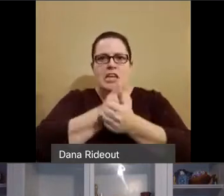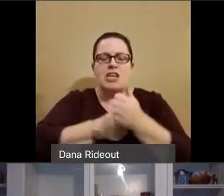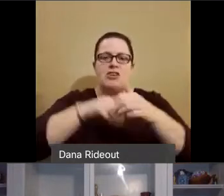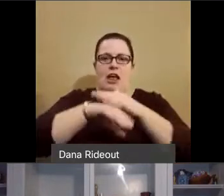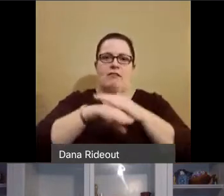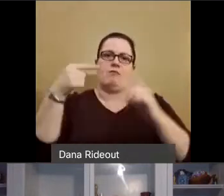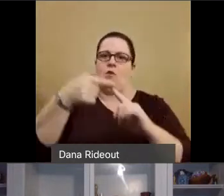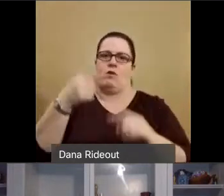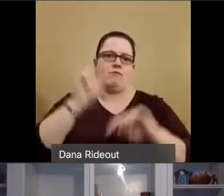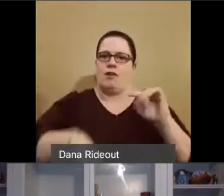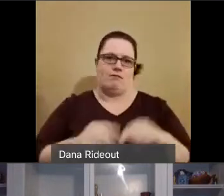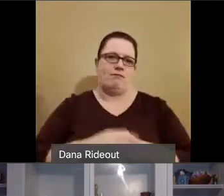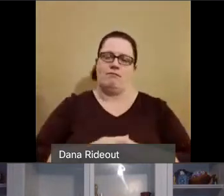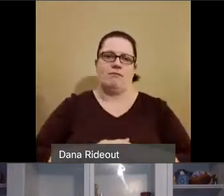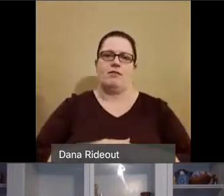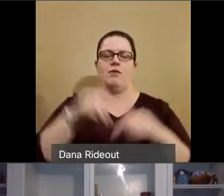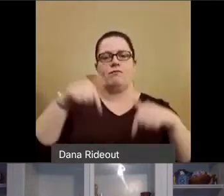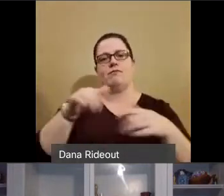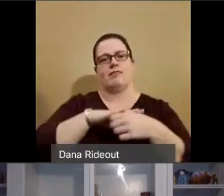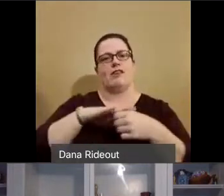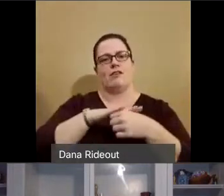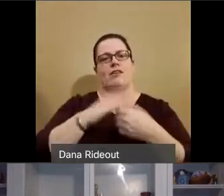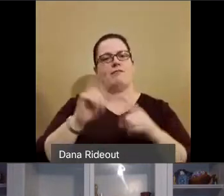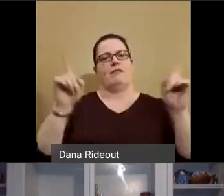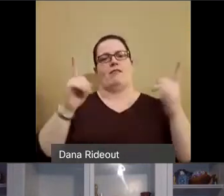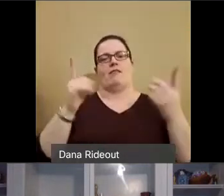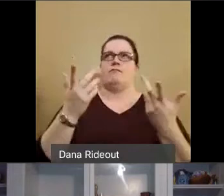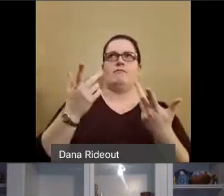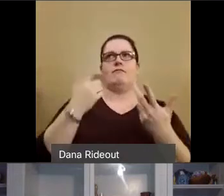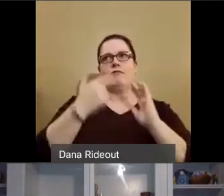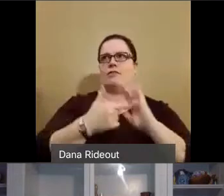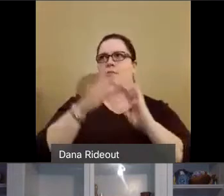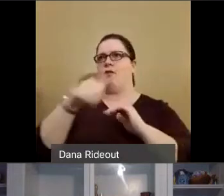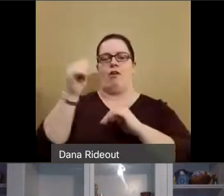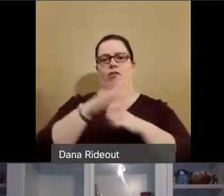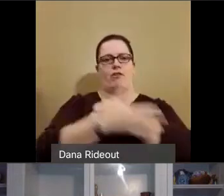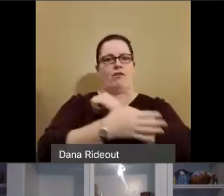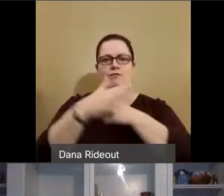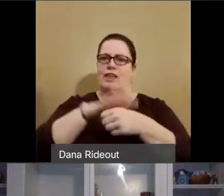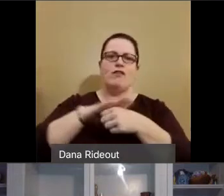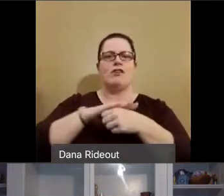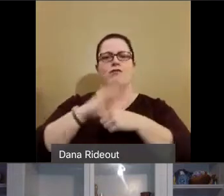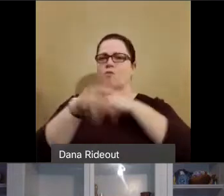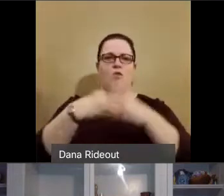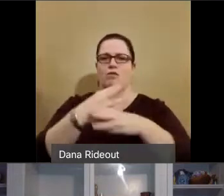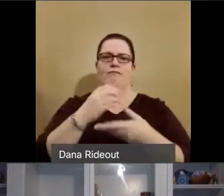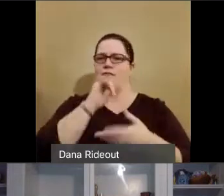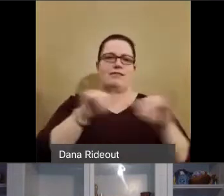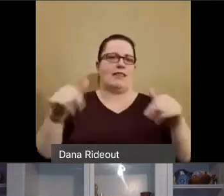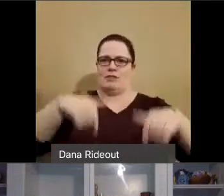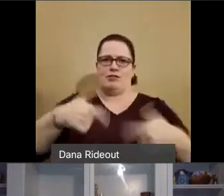Right, and it's different than than even New Zealand or different parts of the world when we think about just spatially. How would we do that in this country?